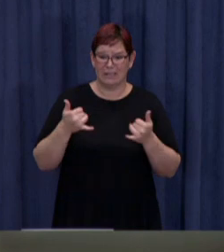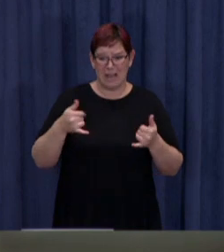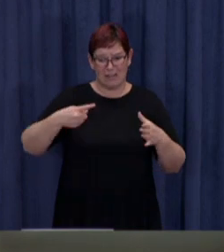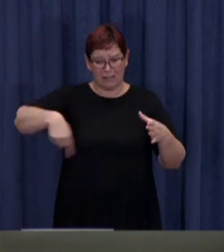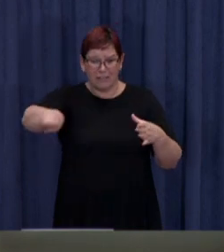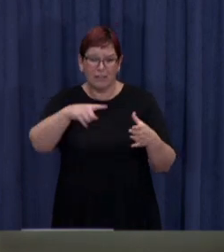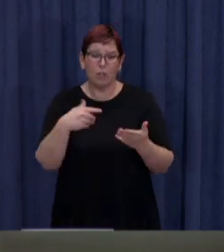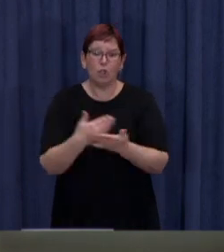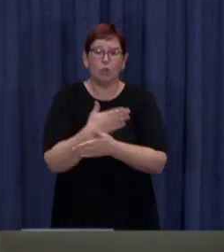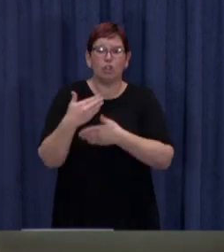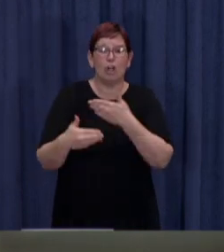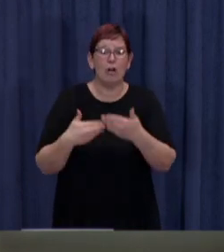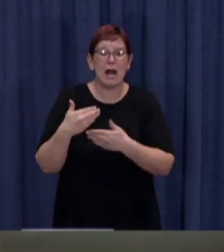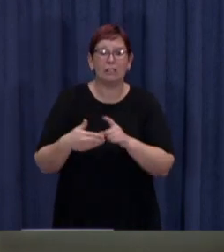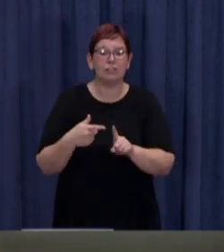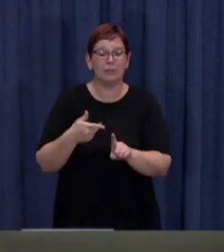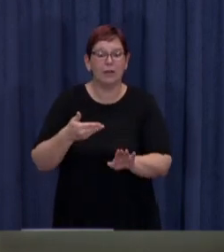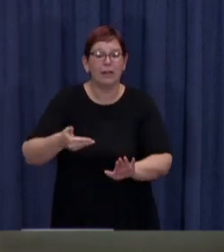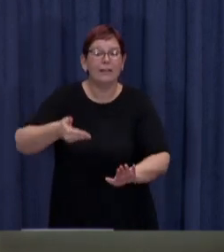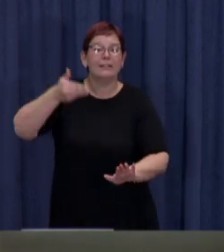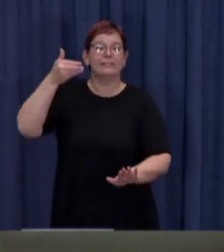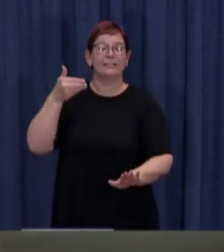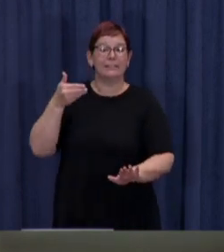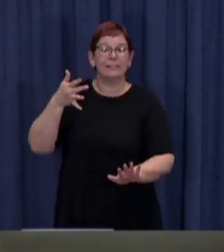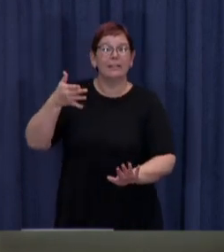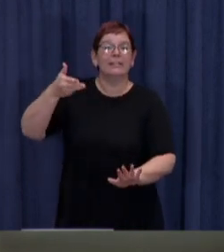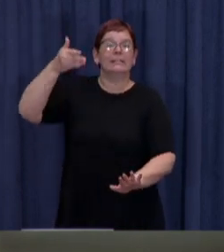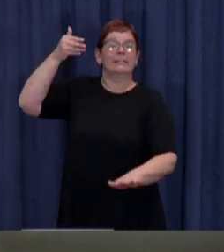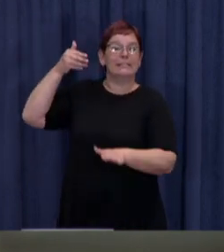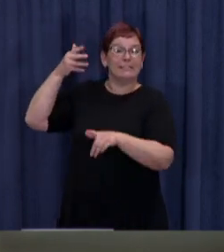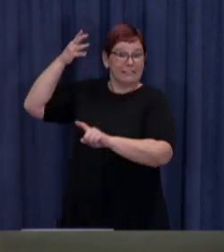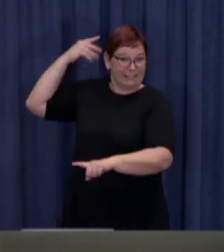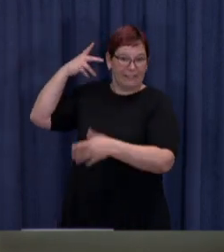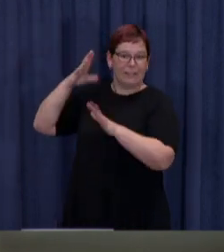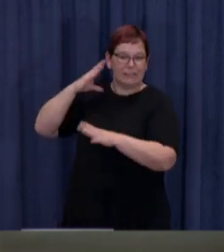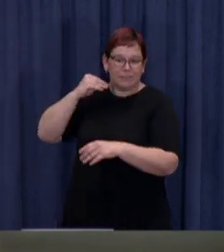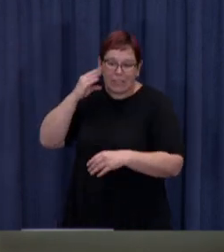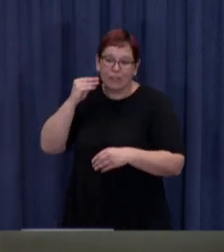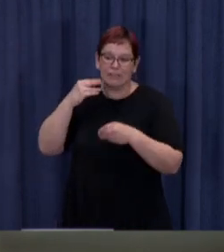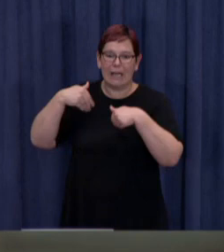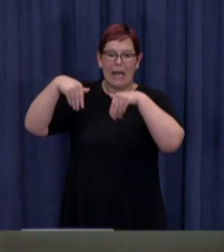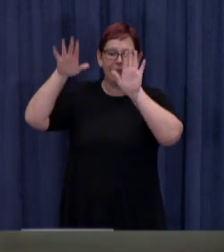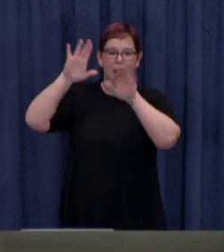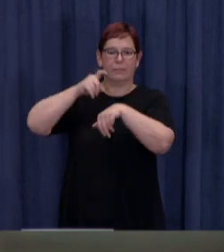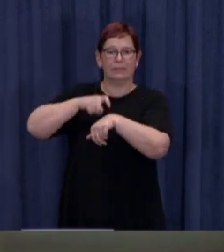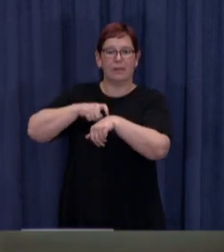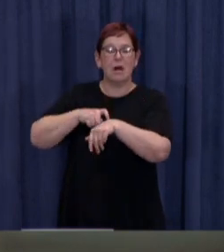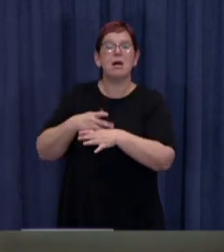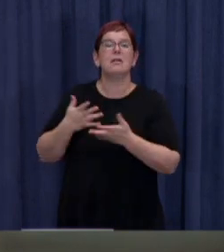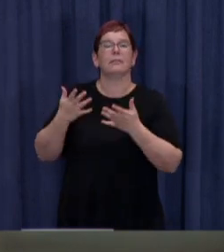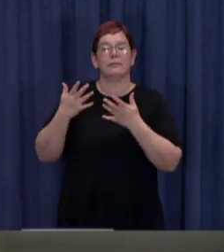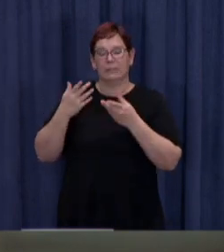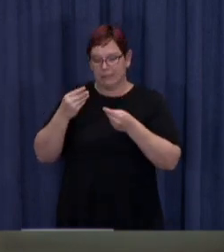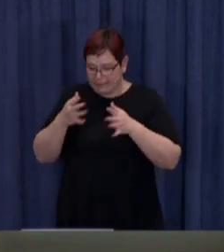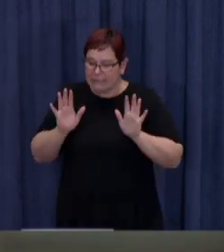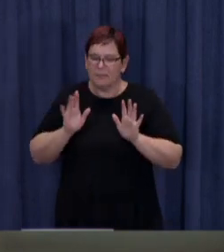people losing their lives and so forth and people have stood in there and that and other things that have happened since then this is a great city full of